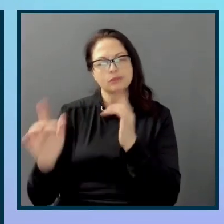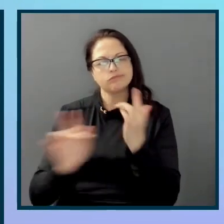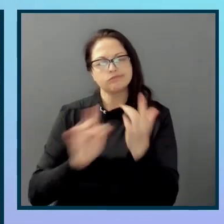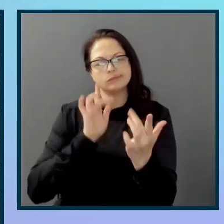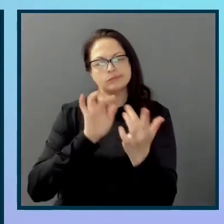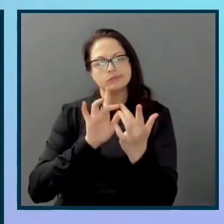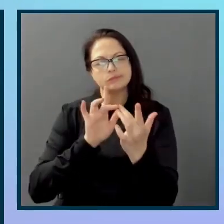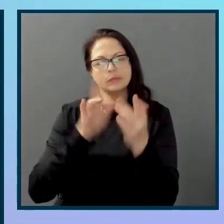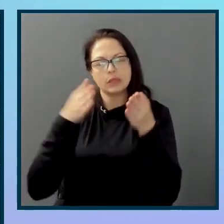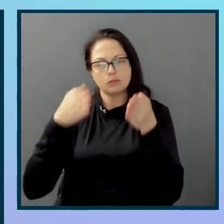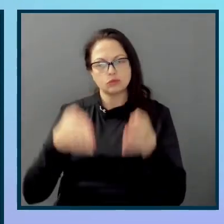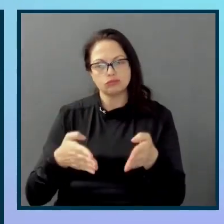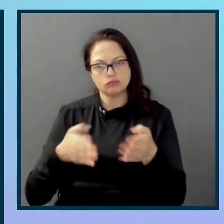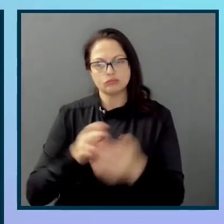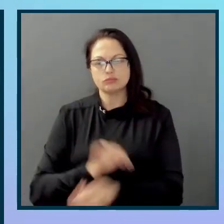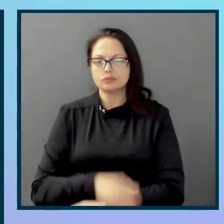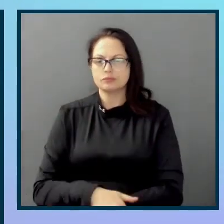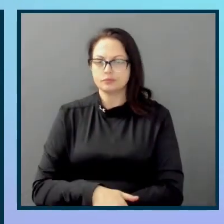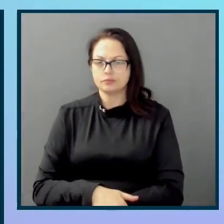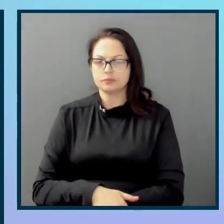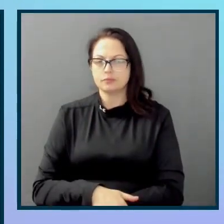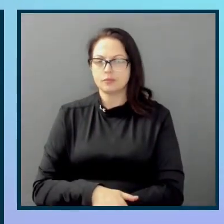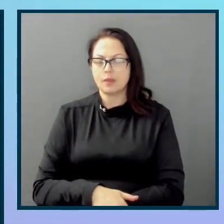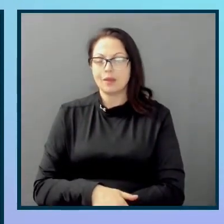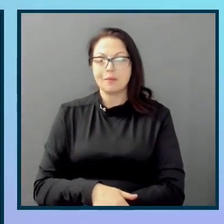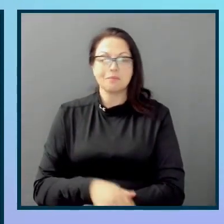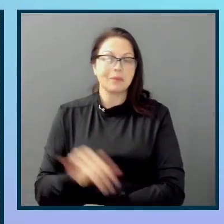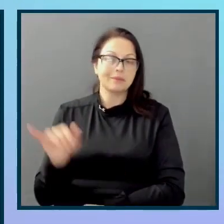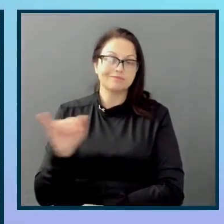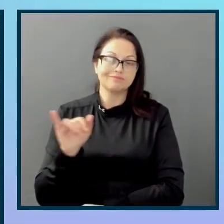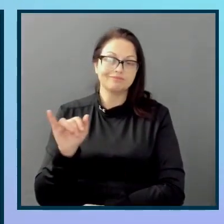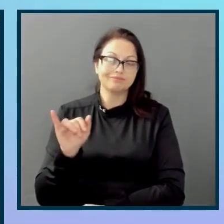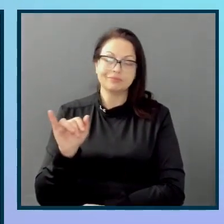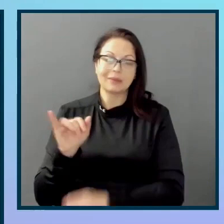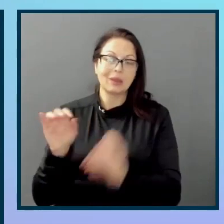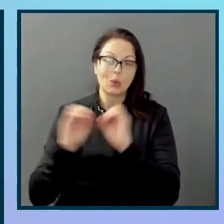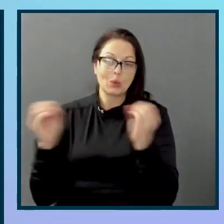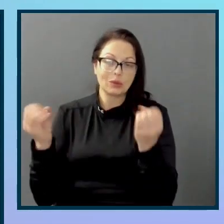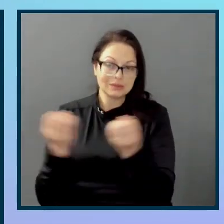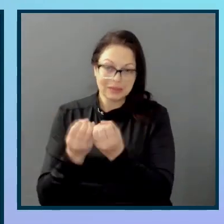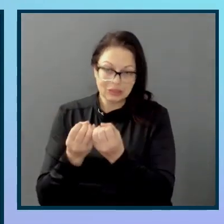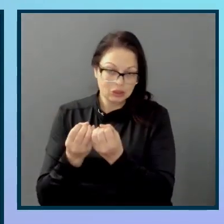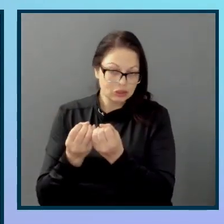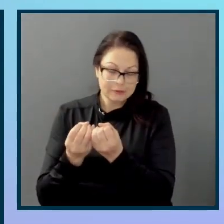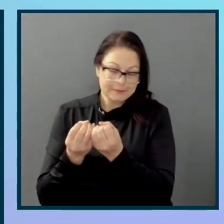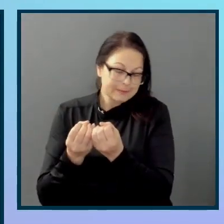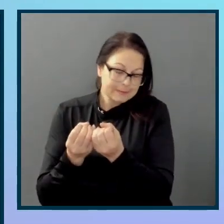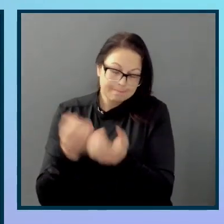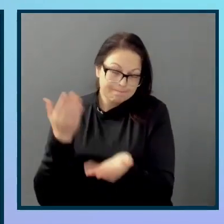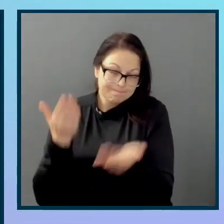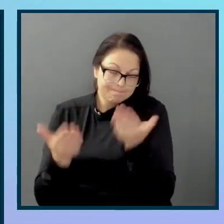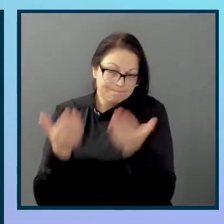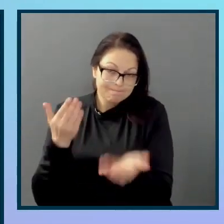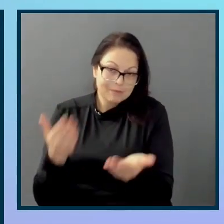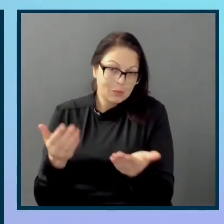especially, product teams that are new to accessibility probably don't have a central team or individual in place yet.